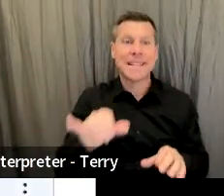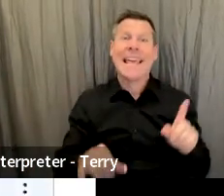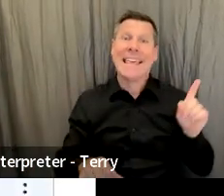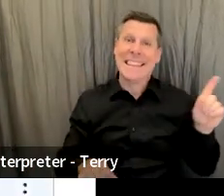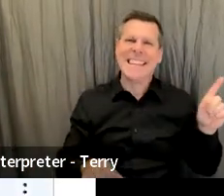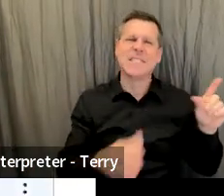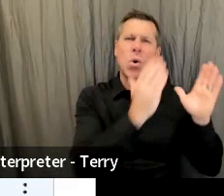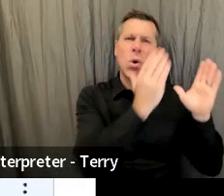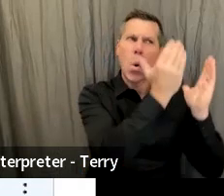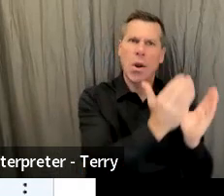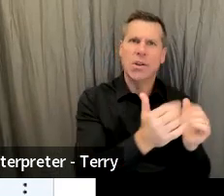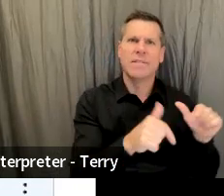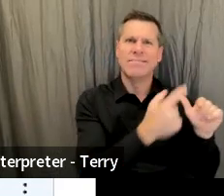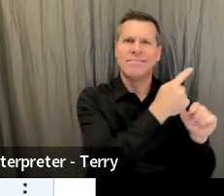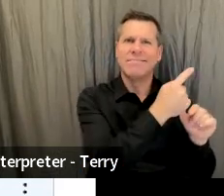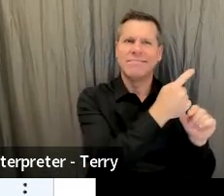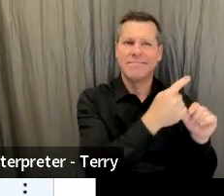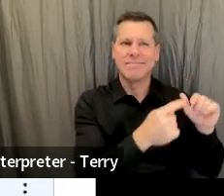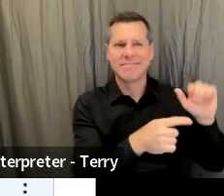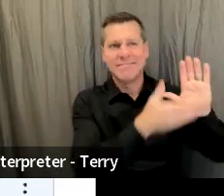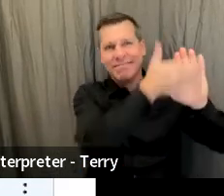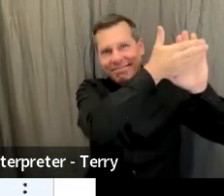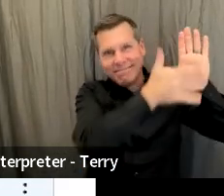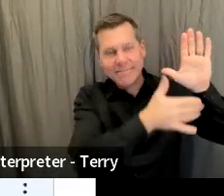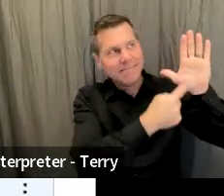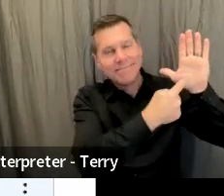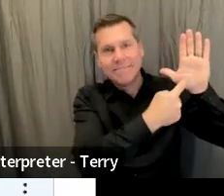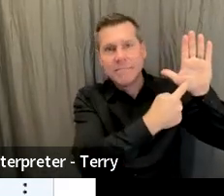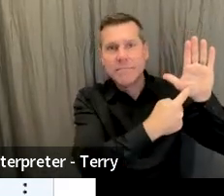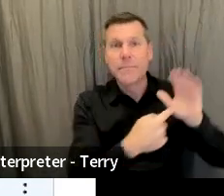And so we pulled these from